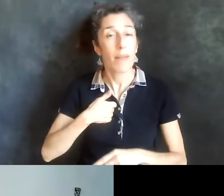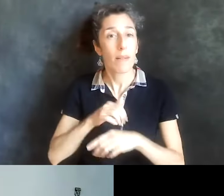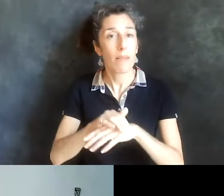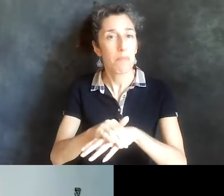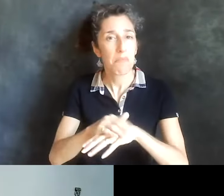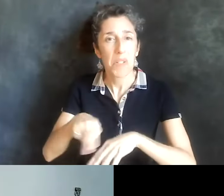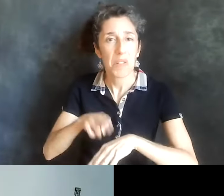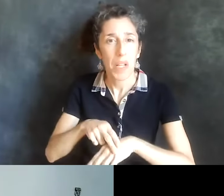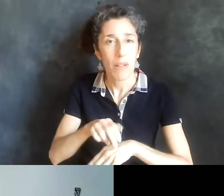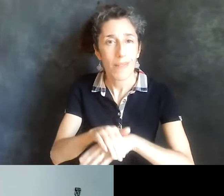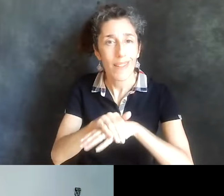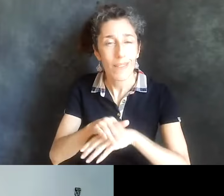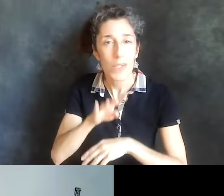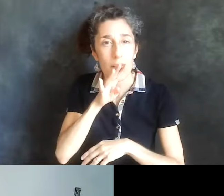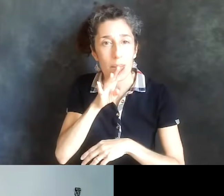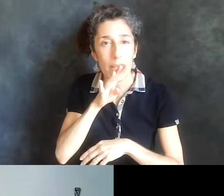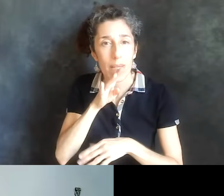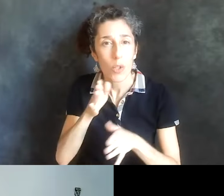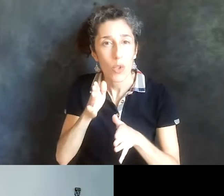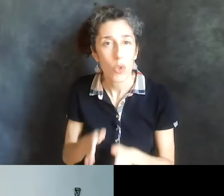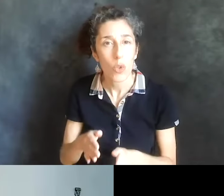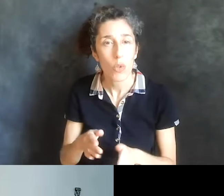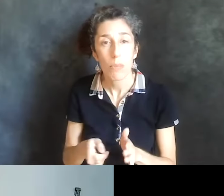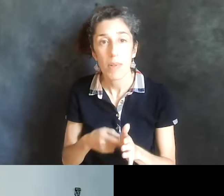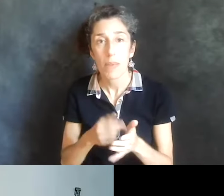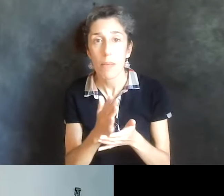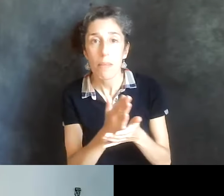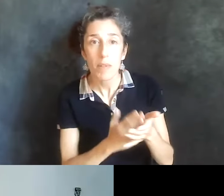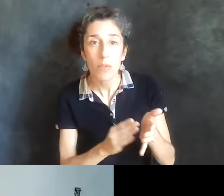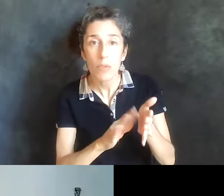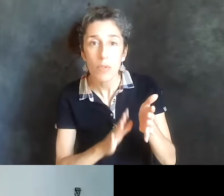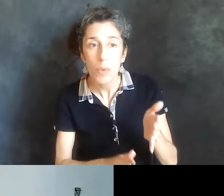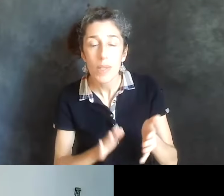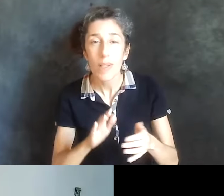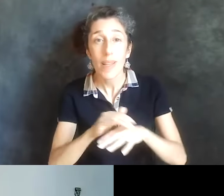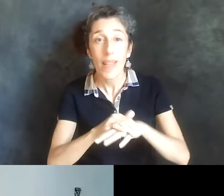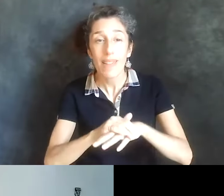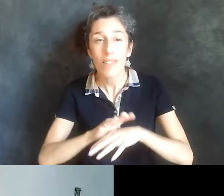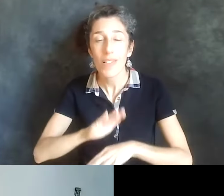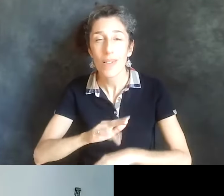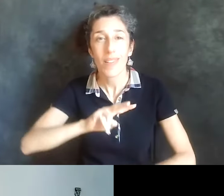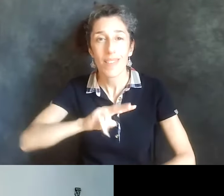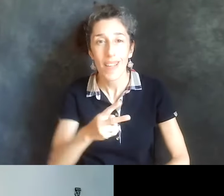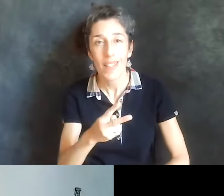third, even fourth language, and realizing as I tell them that I in some ways teach